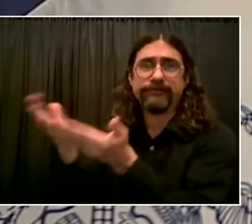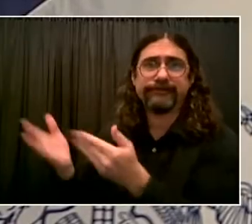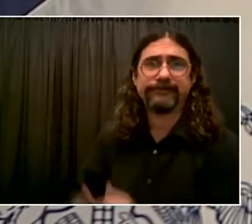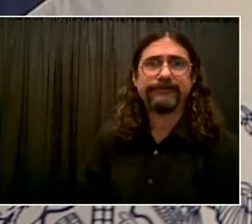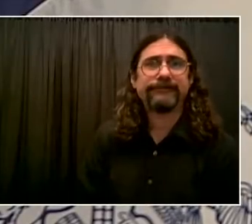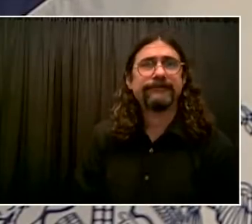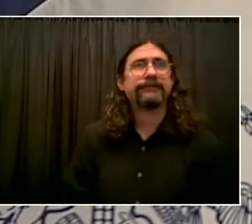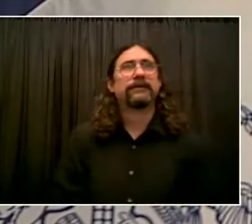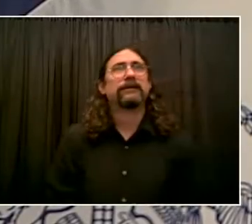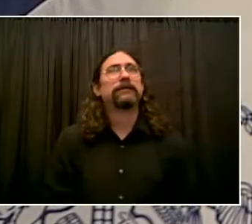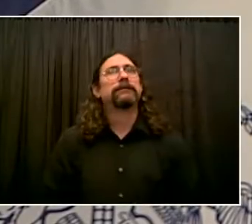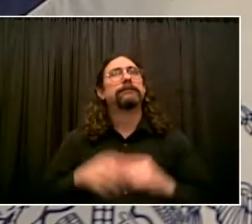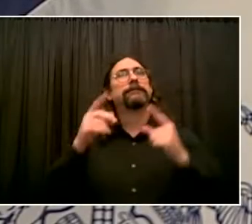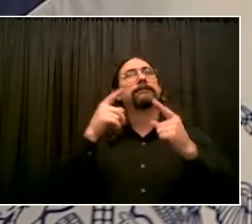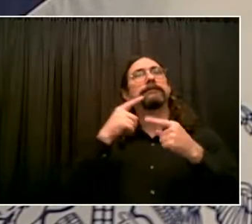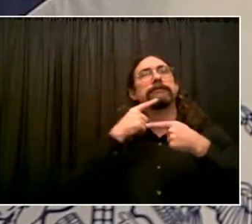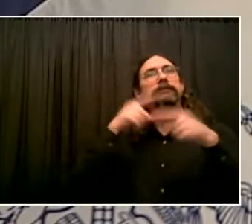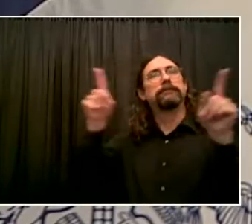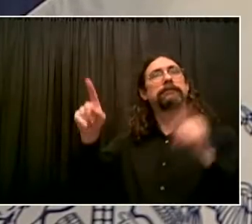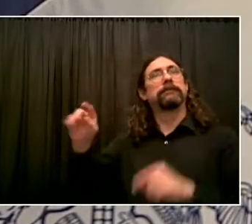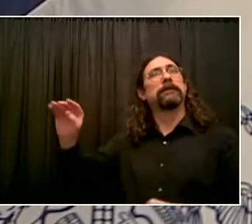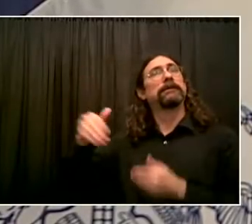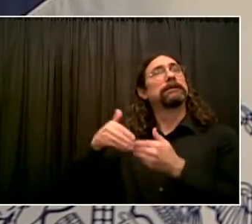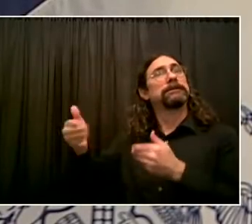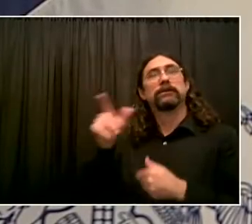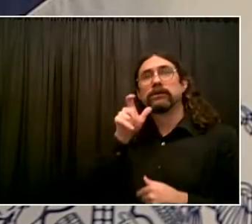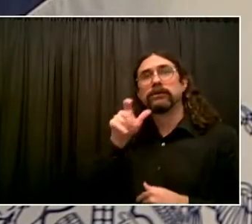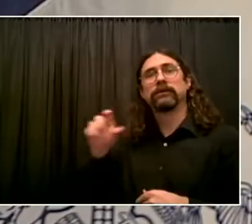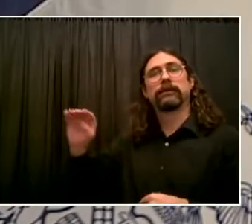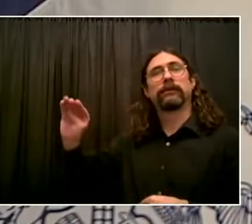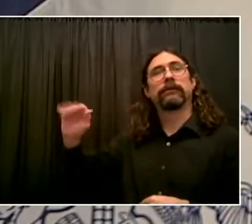ALL NEED TO.